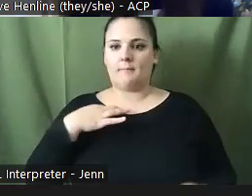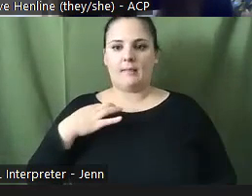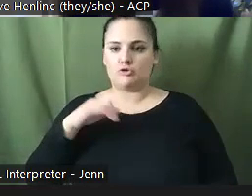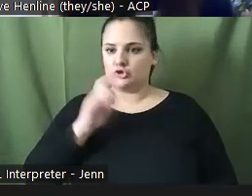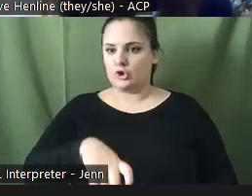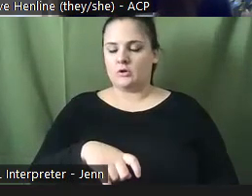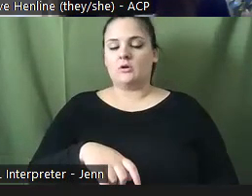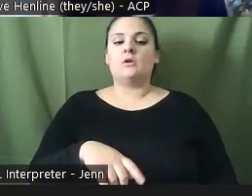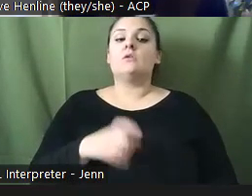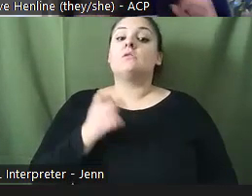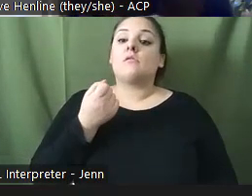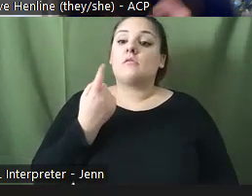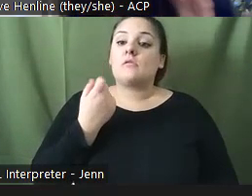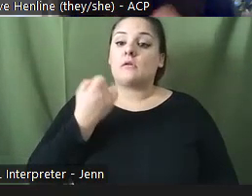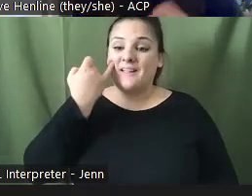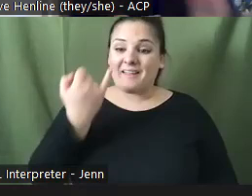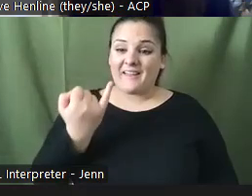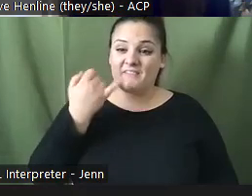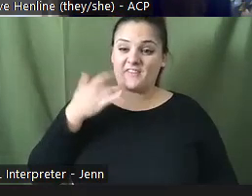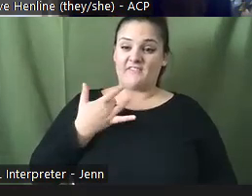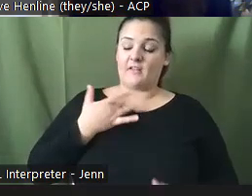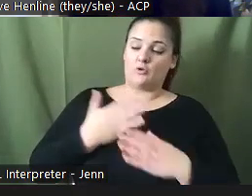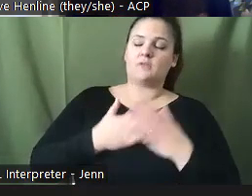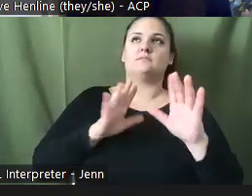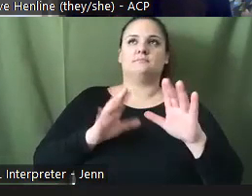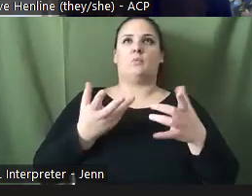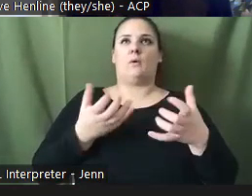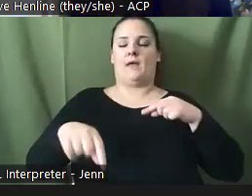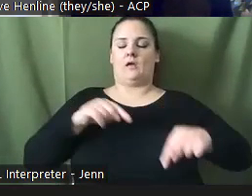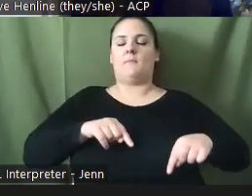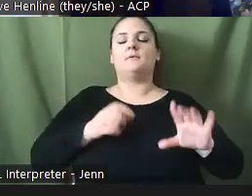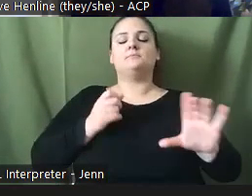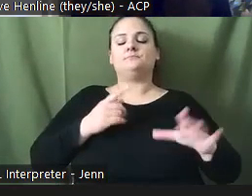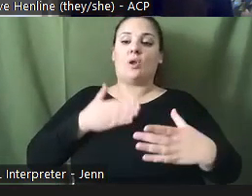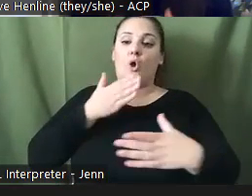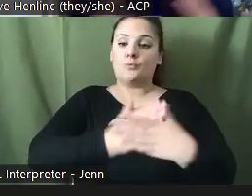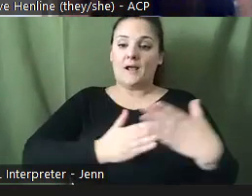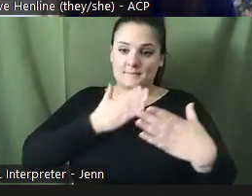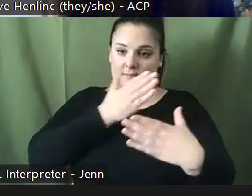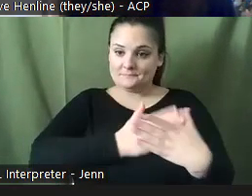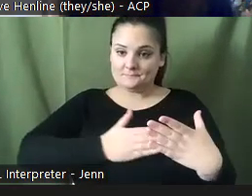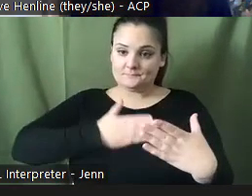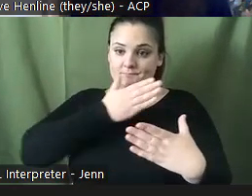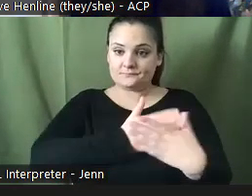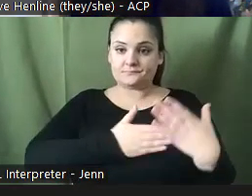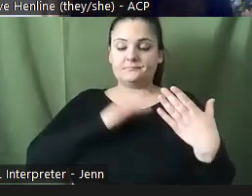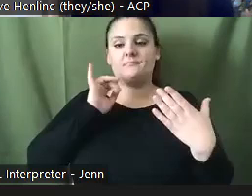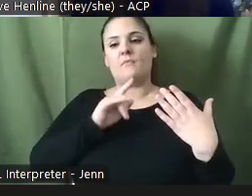so just to back up, the the harassment piece can also be kind of an umbrella statement.